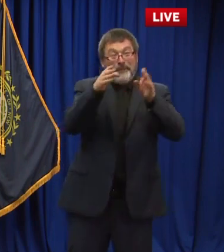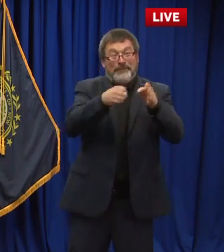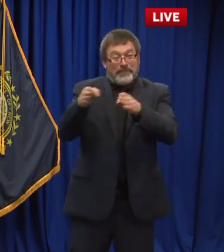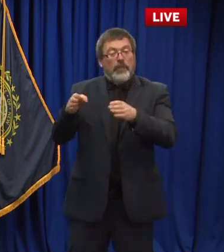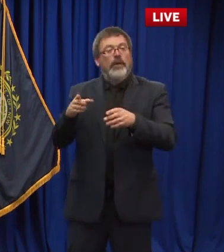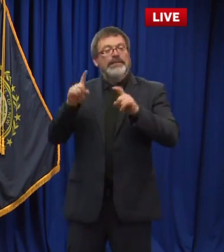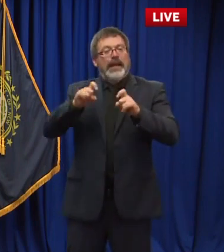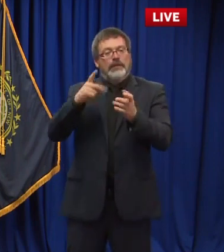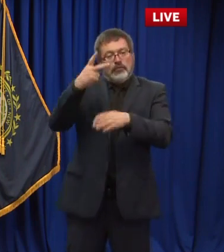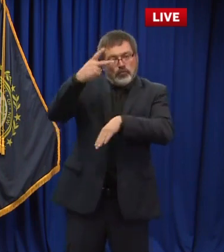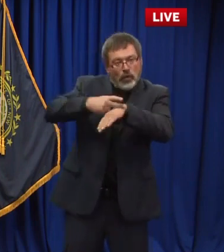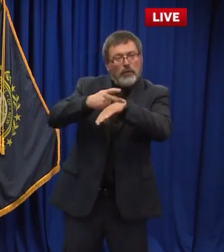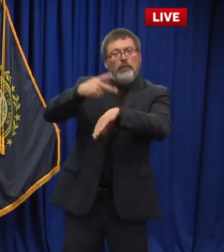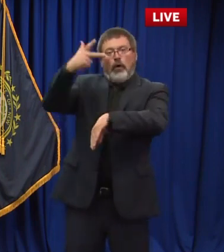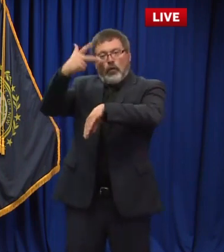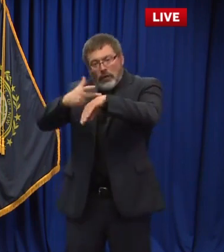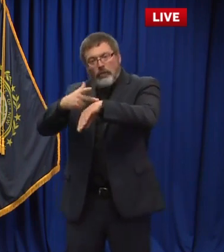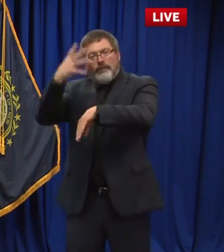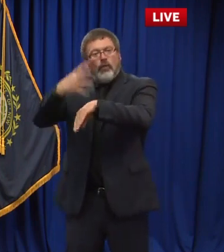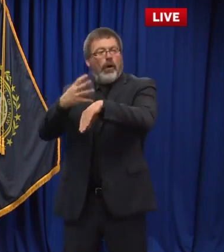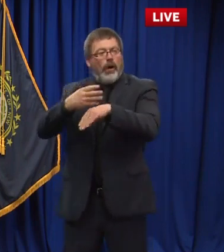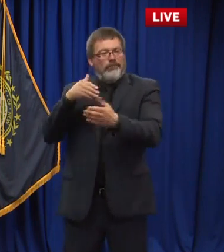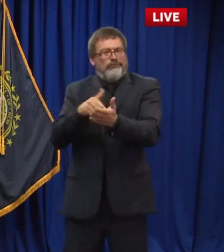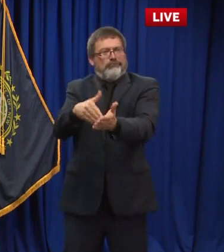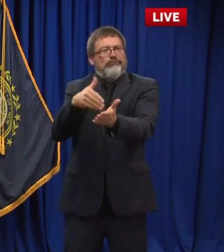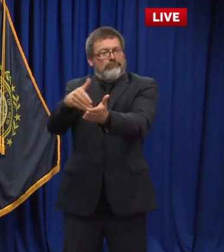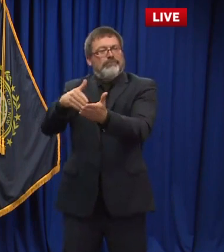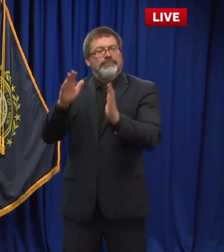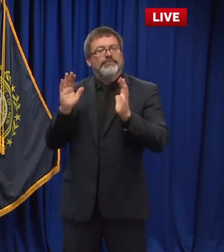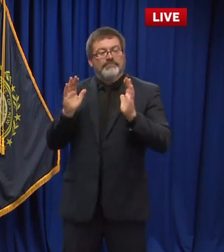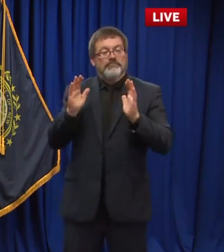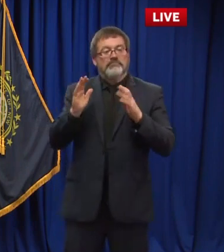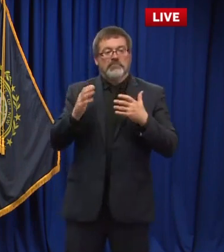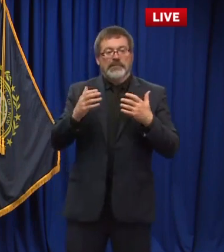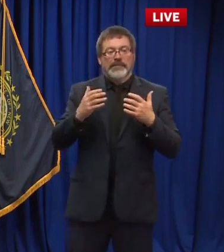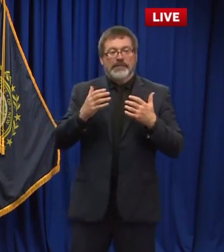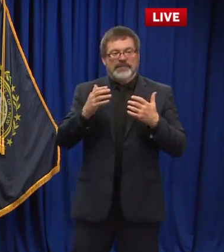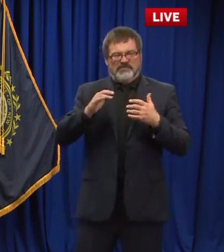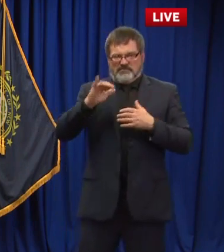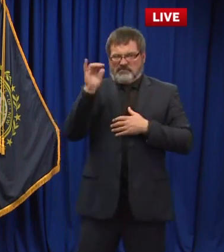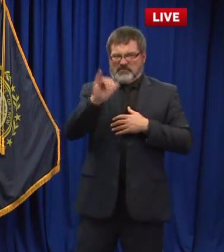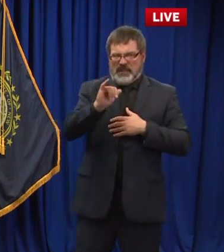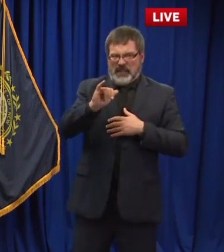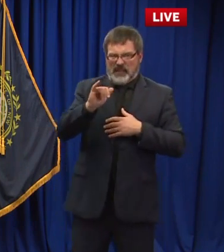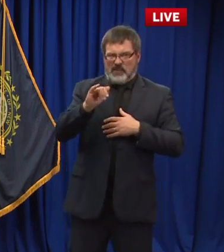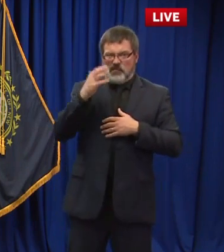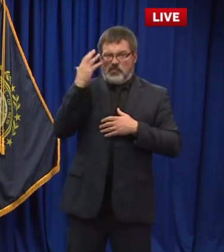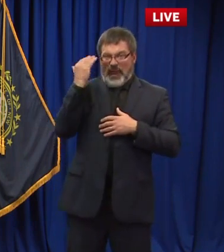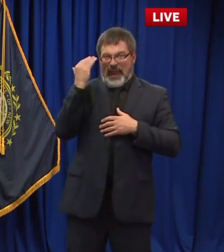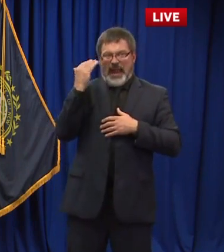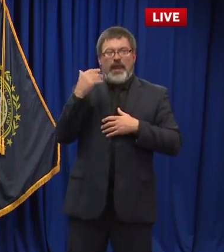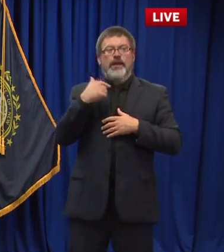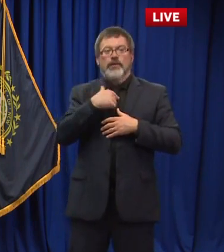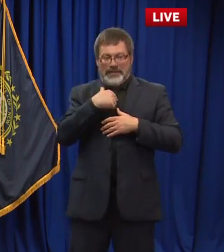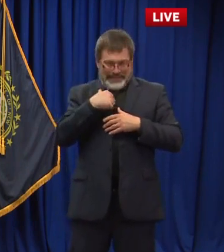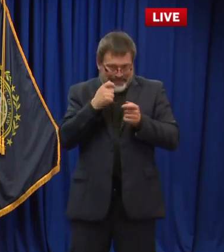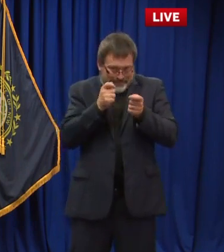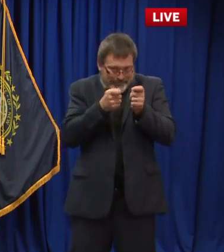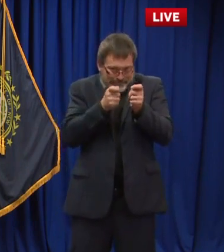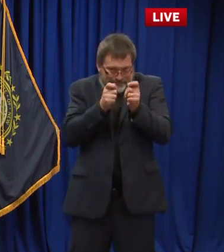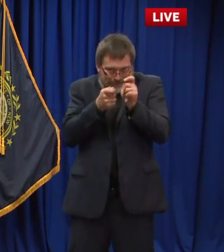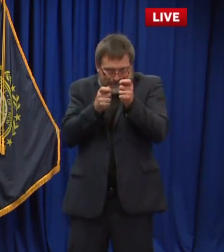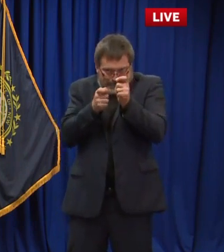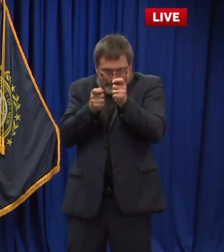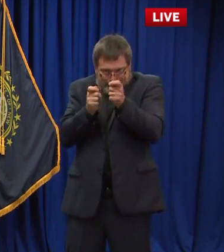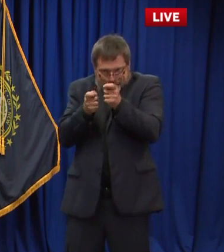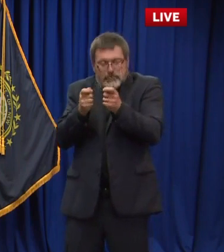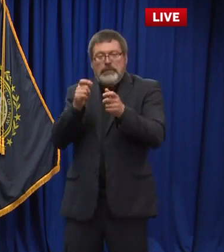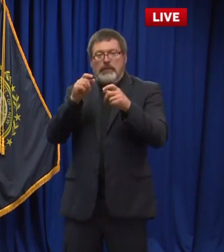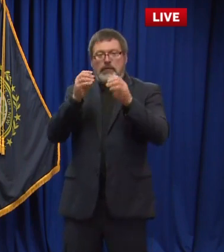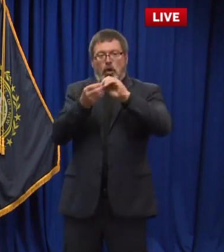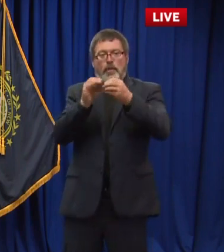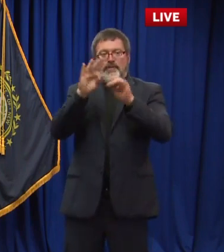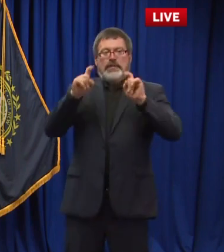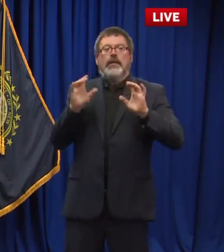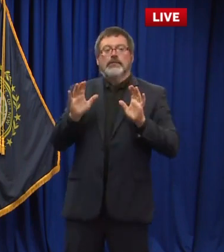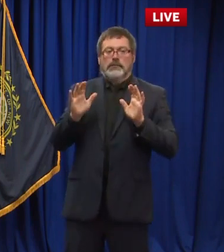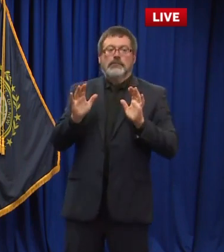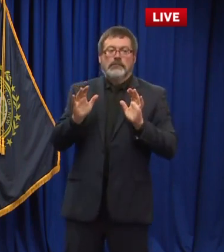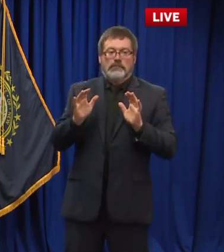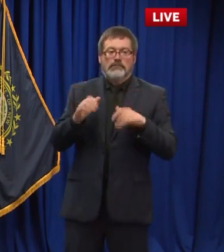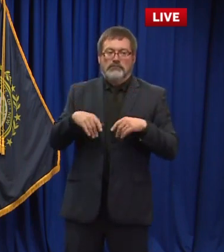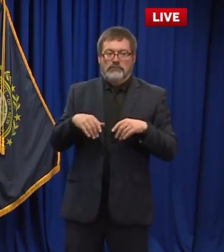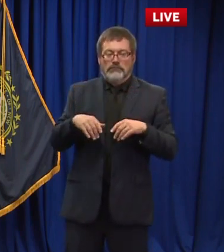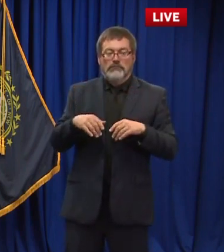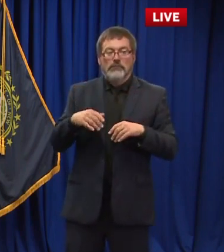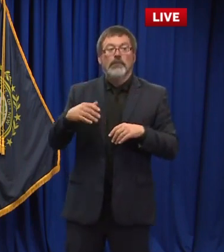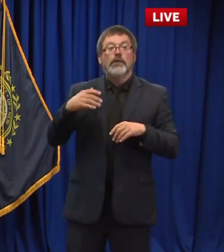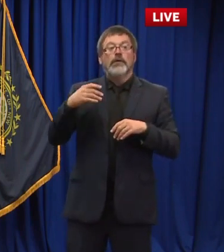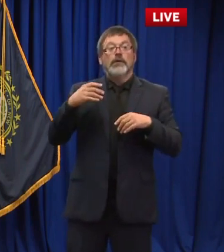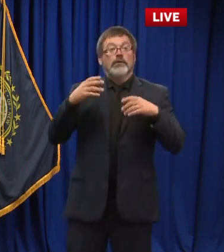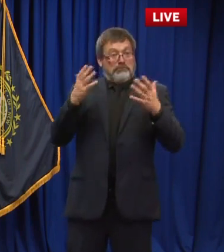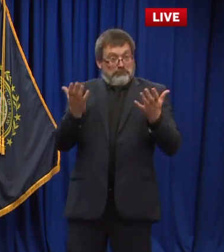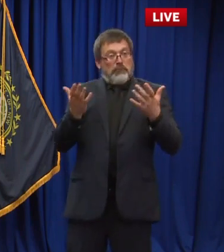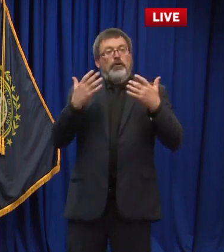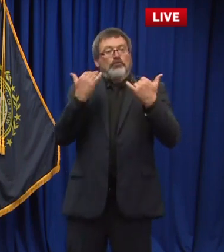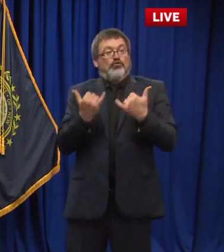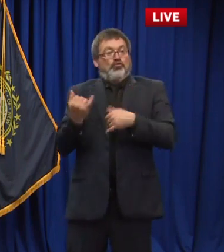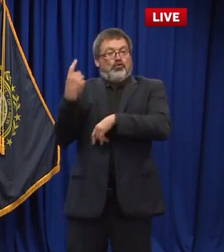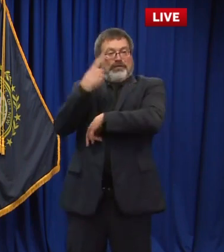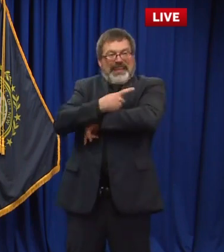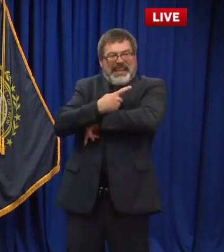TO PROVIDE MORE ACCURATE DATA FOR THE TOTAL NUMBER OF TESTS PERFORMED ON A DAILY AND WEEKLY BASIS, WE HAVE BETTER REPORTING THE NUMBER OF PCR-BASED TESTS, AND WE ARE UPDATING THOSE